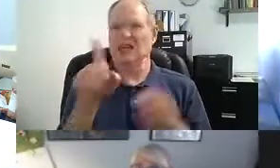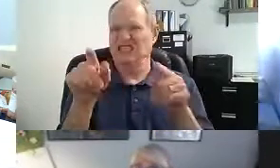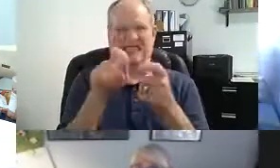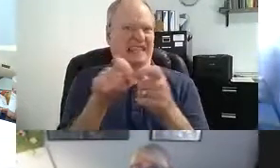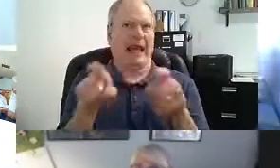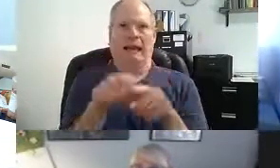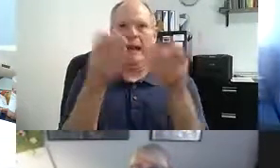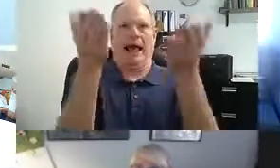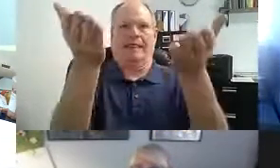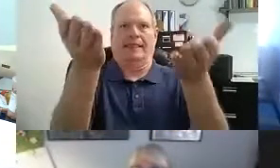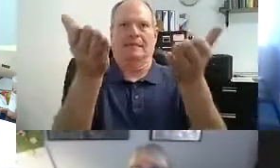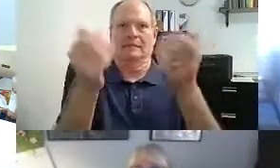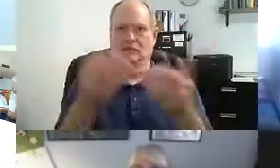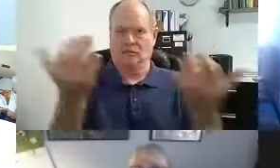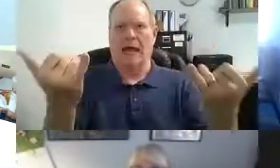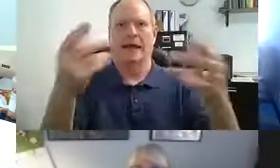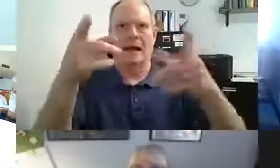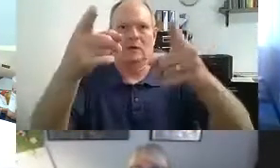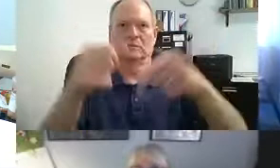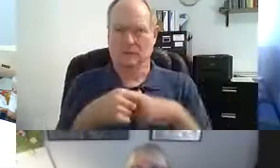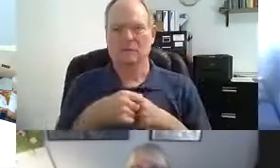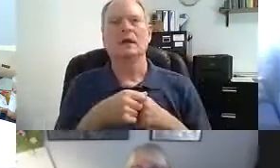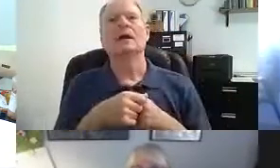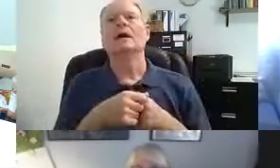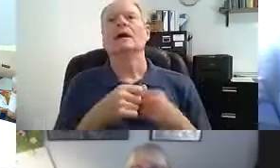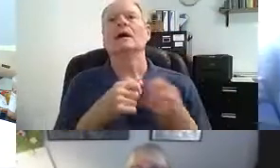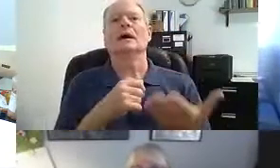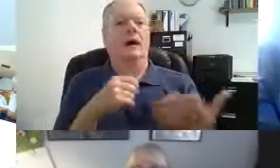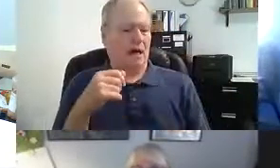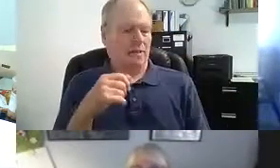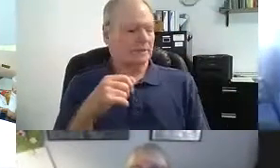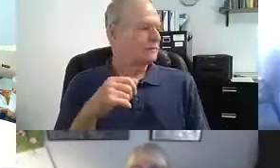just like we are doing now.